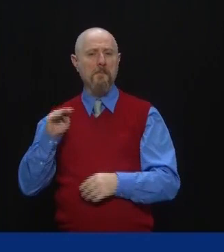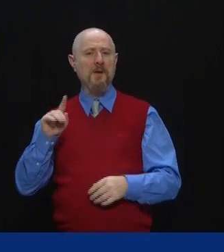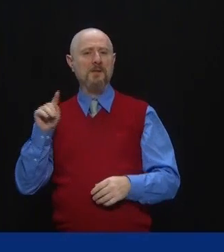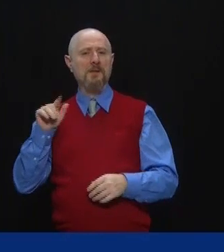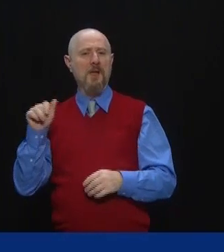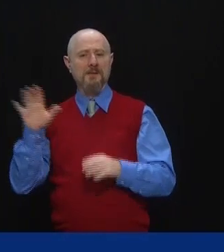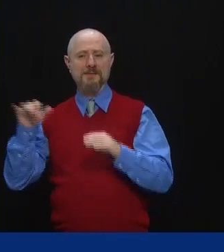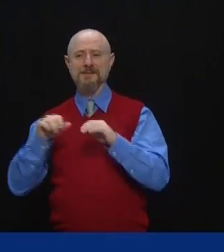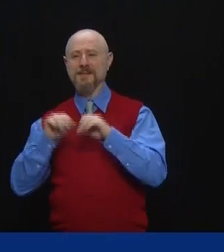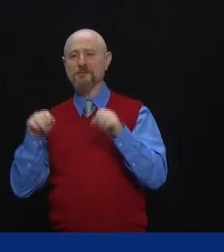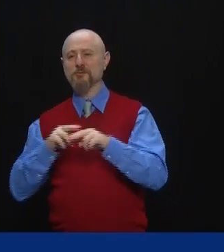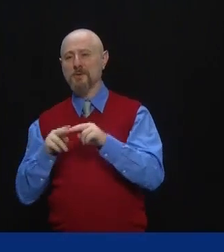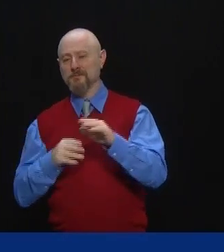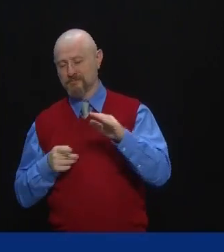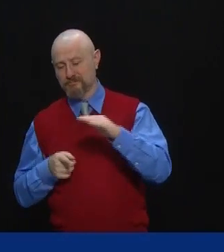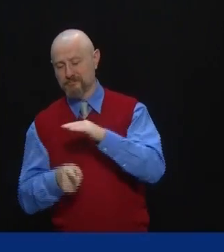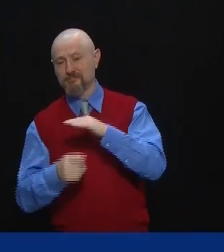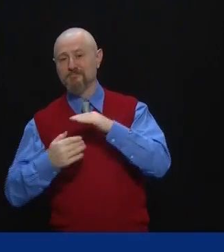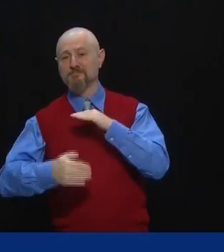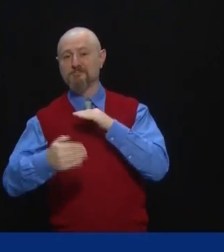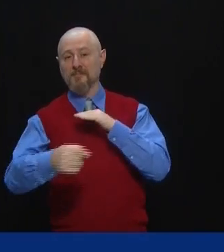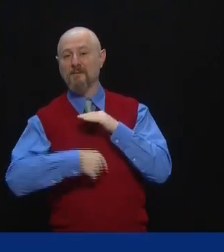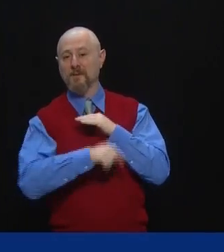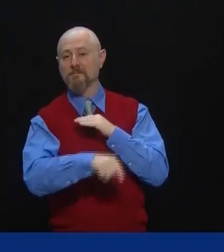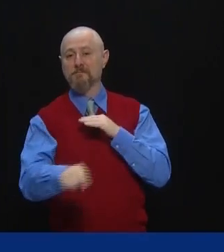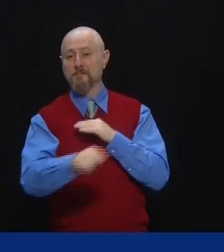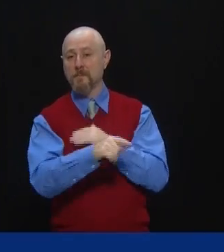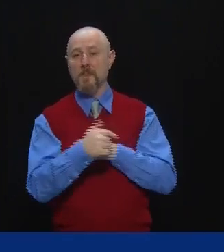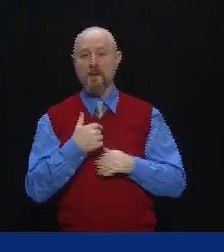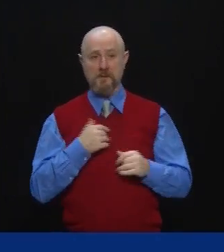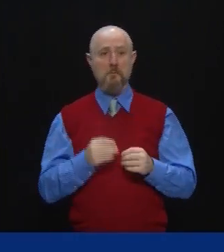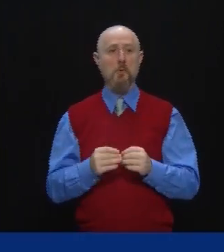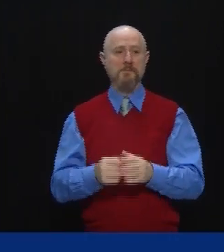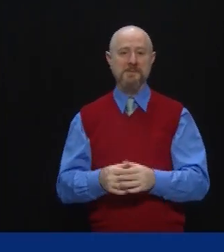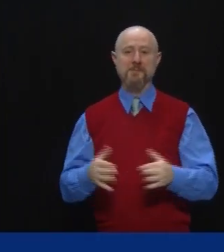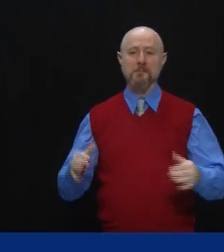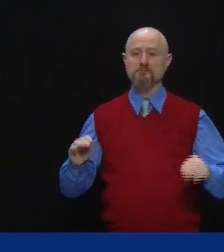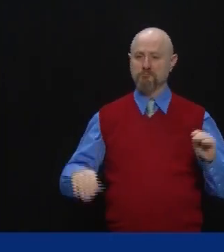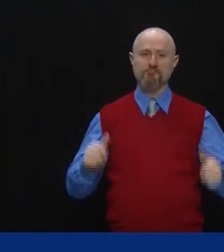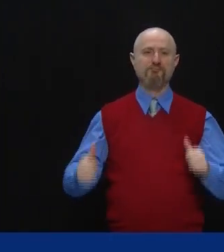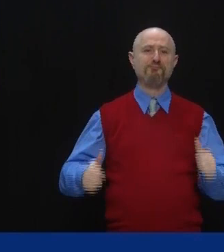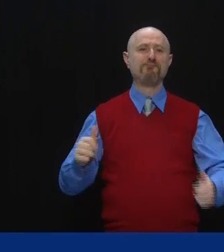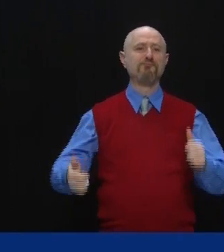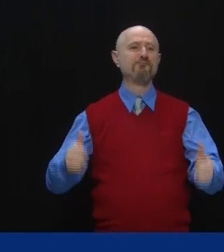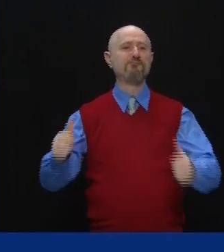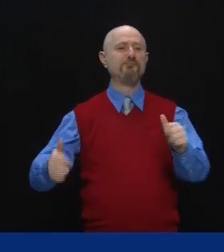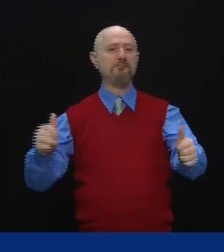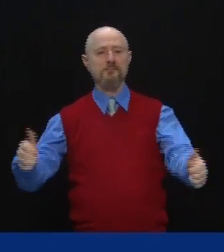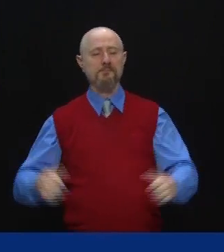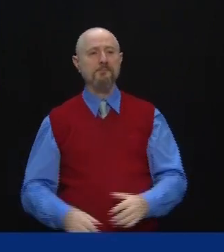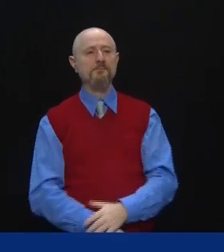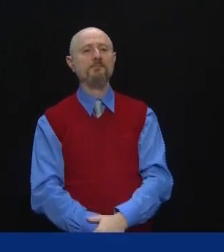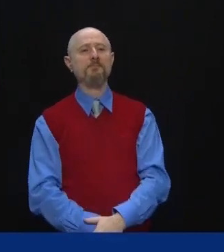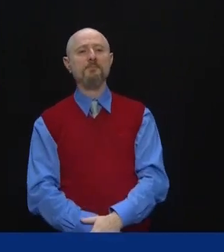YOU CAN SEE ALL THE SITES WE HAVE AVAILABLE AT MTA STATIONS. THIS IS HOW WE'VE BEEN PLANNING TO SCALE UP. WE ARE SCALING UP.